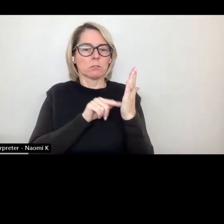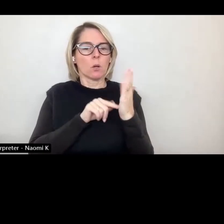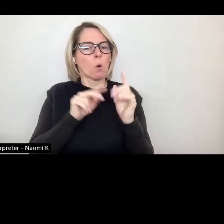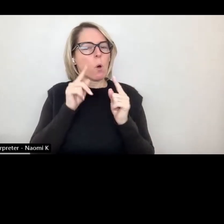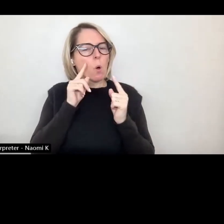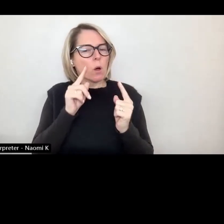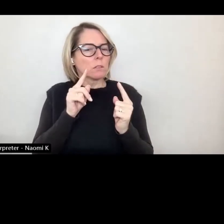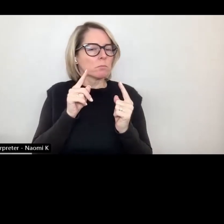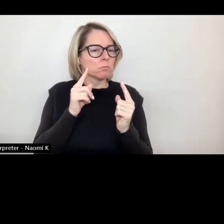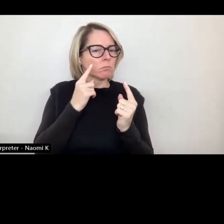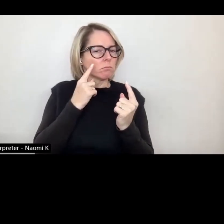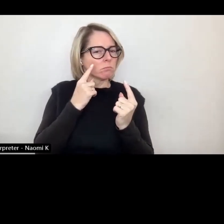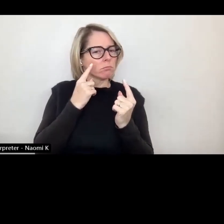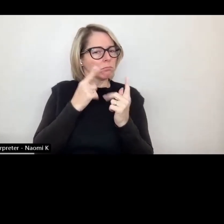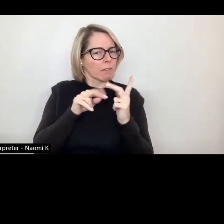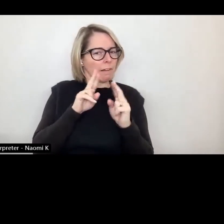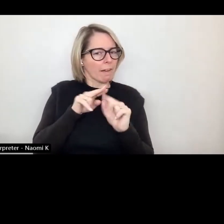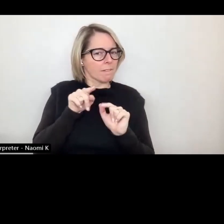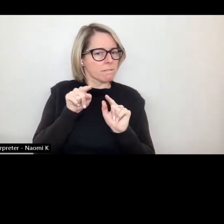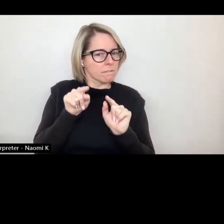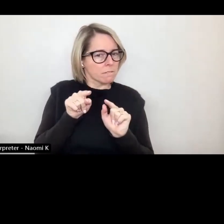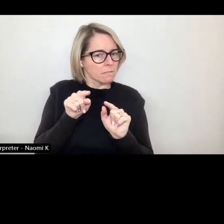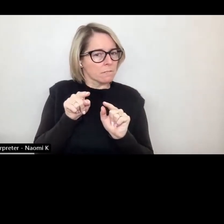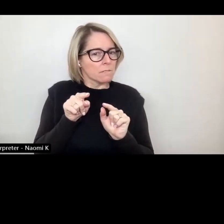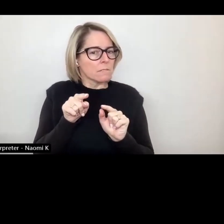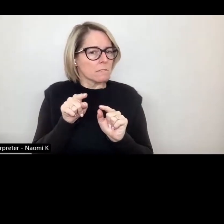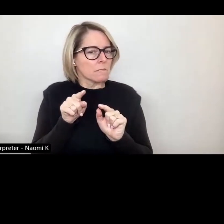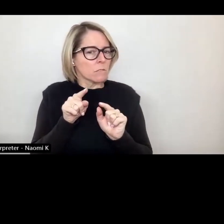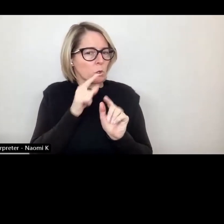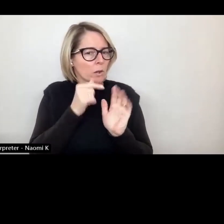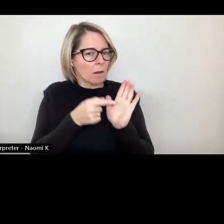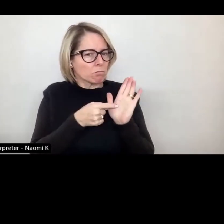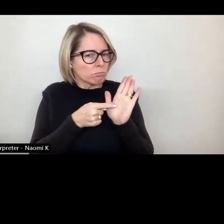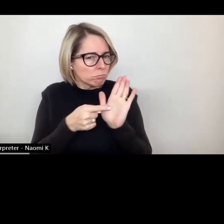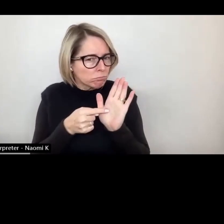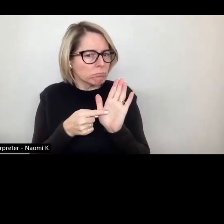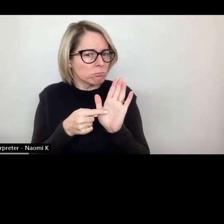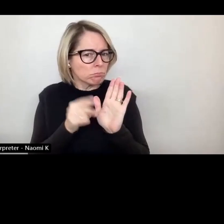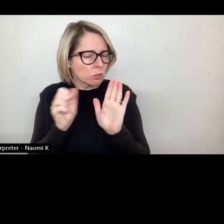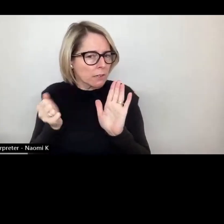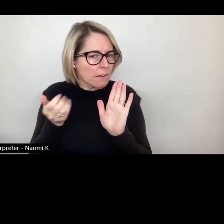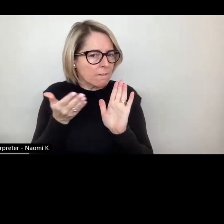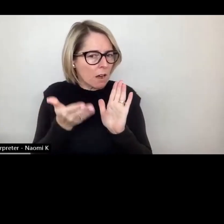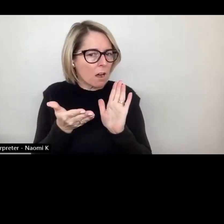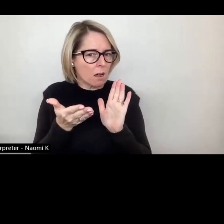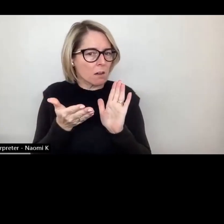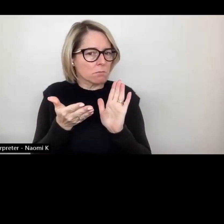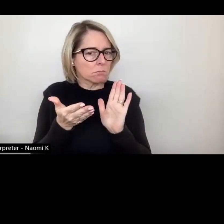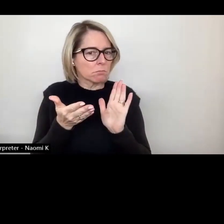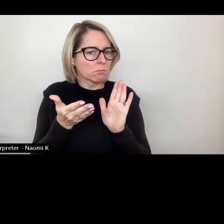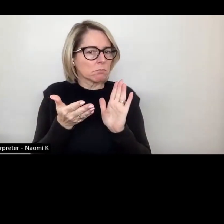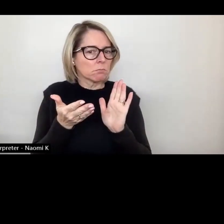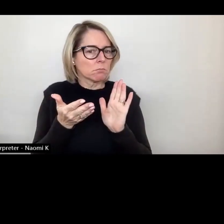You need to be able to demonstrate how you will contribute to achieving the outcomes in the Outcomes Framework.